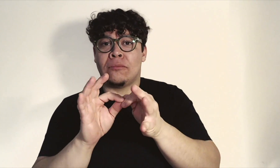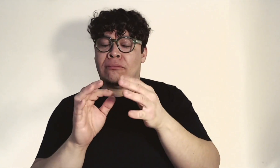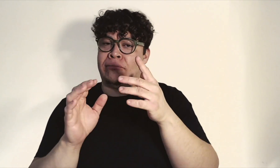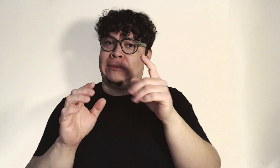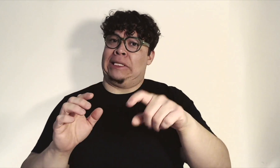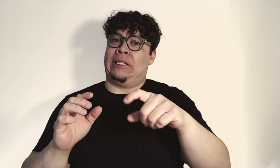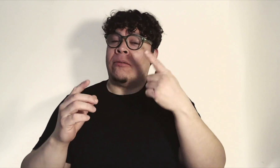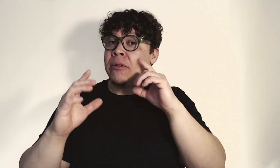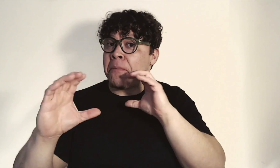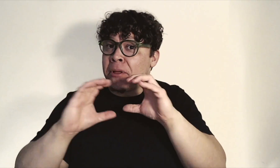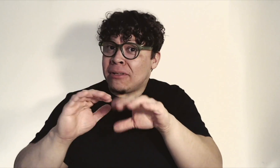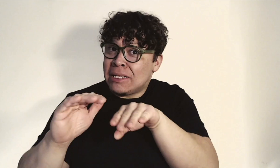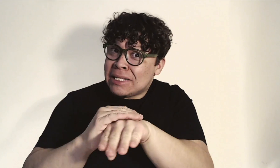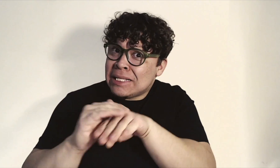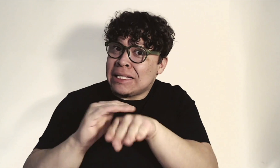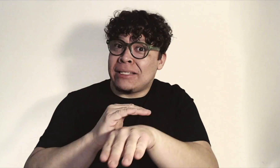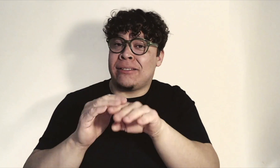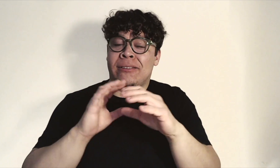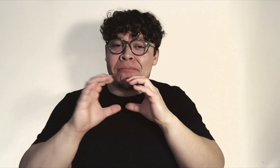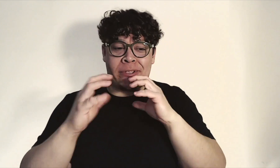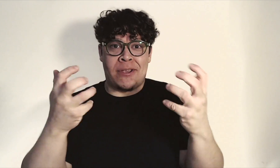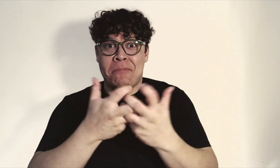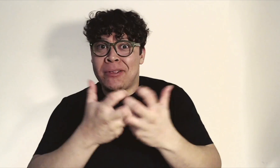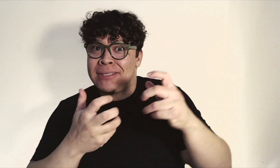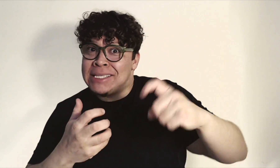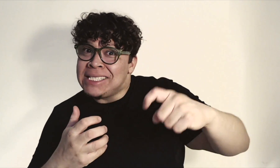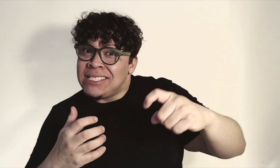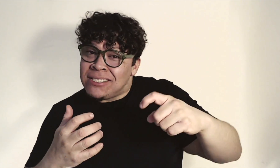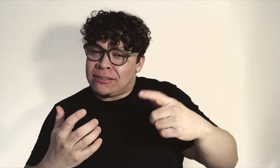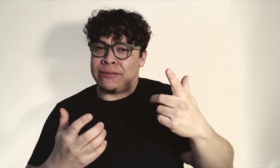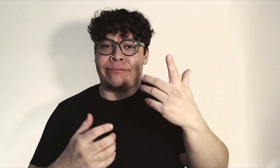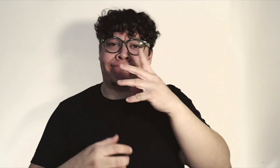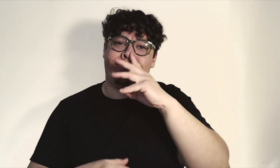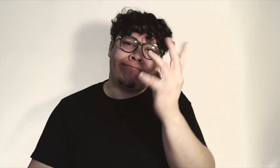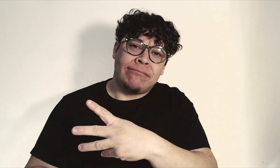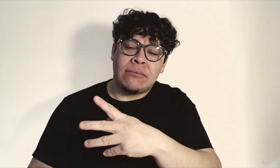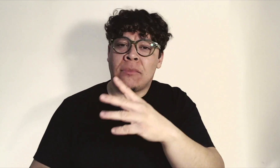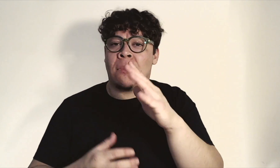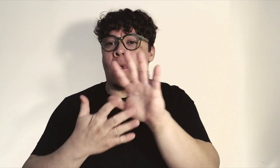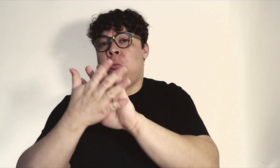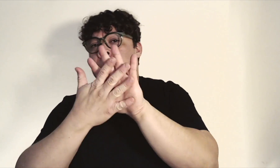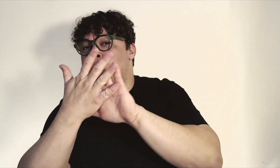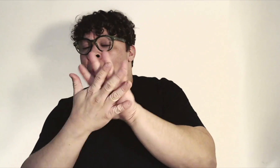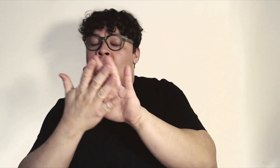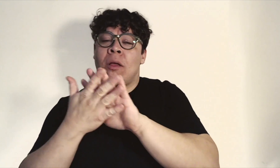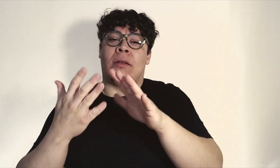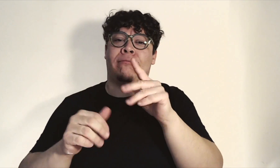neglected to have interpreting services provided for their accessibility needs,